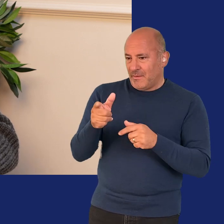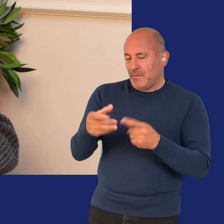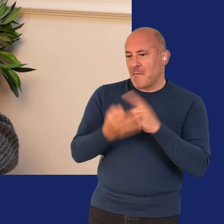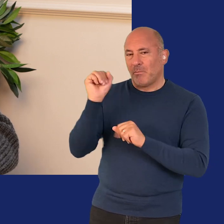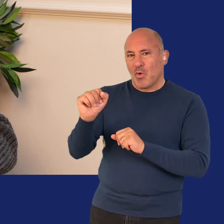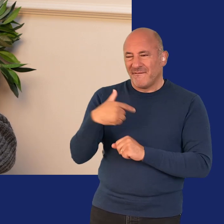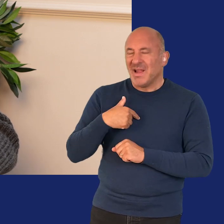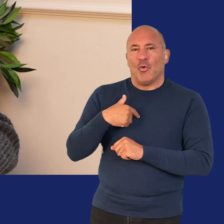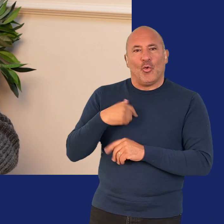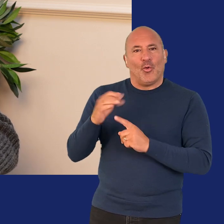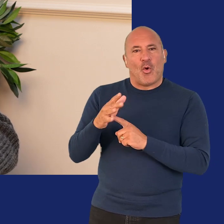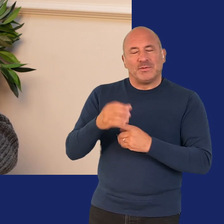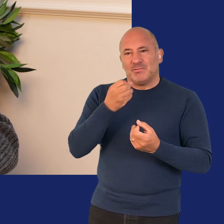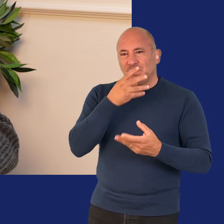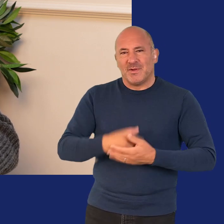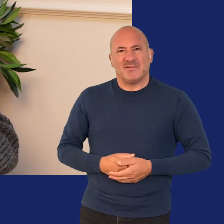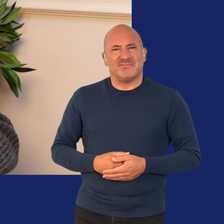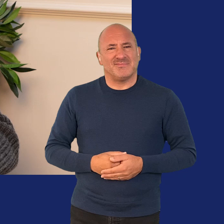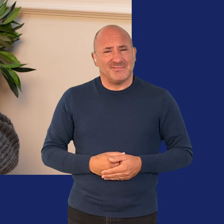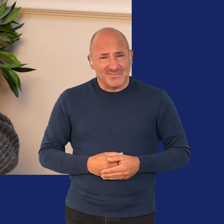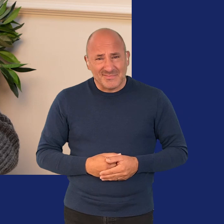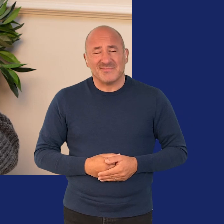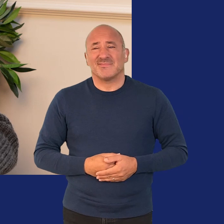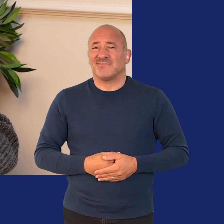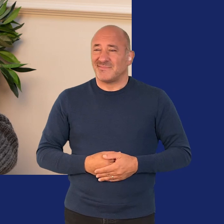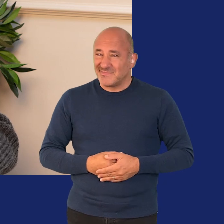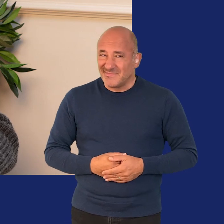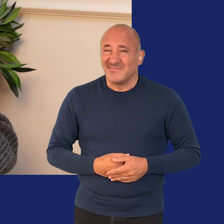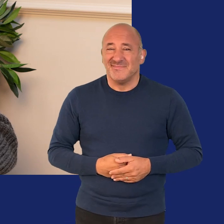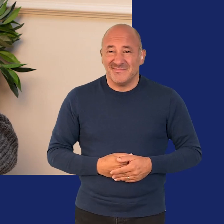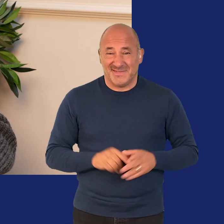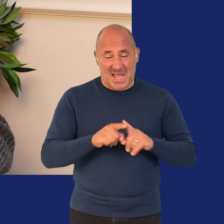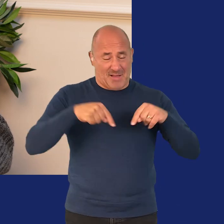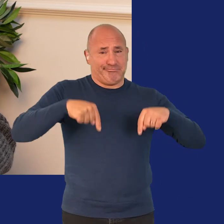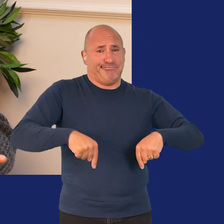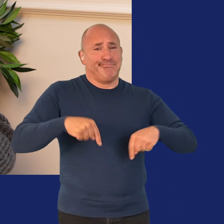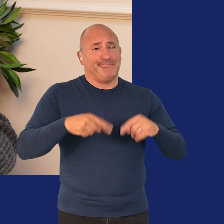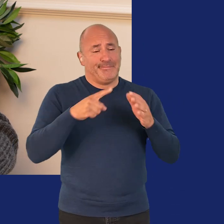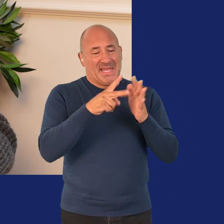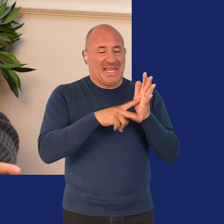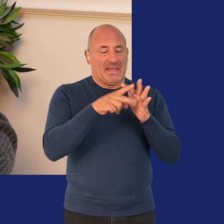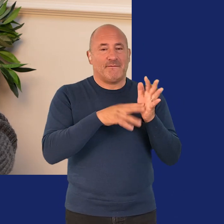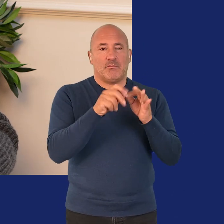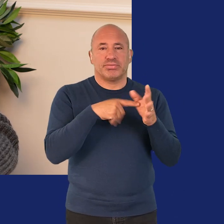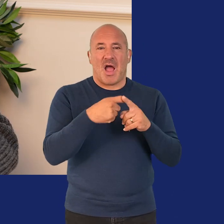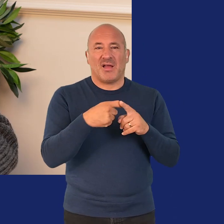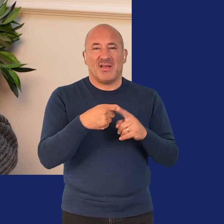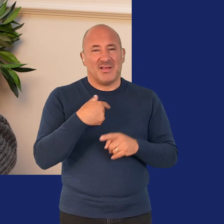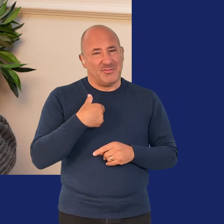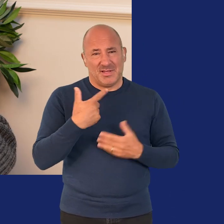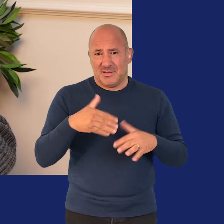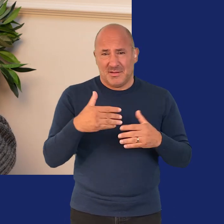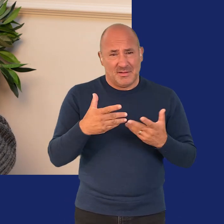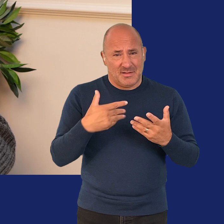Josh: um, where like certainly, um, Evenbreak, we cover, uh, quite a lot of